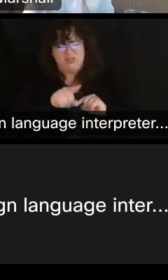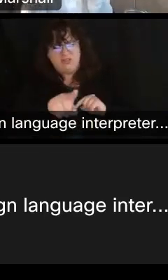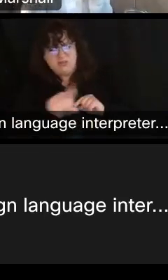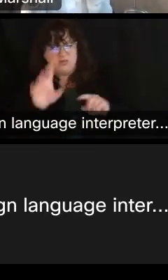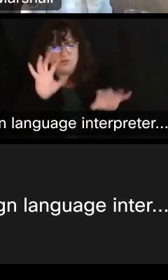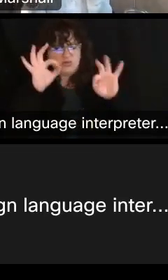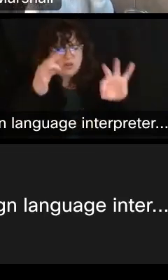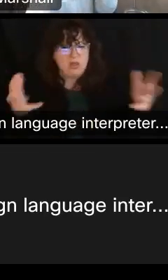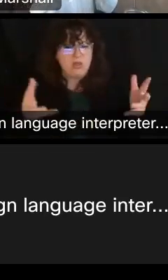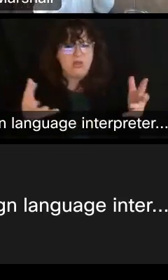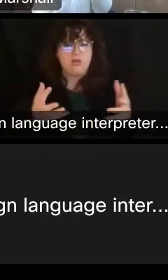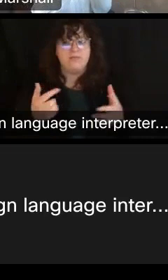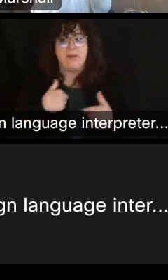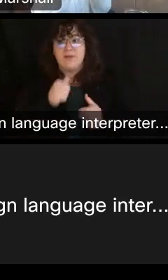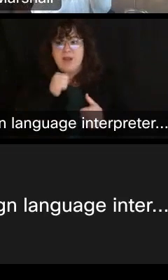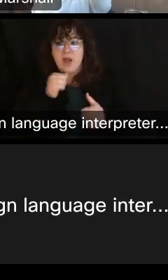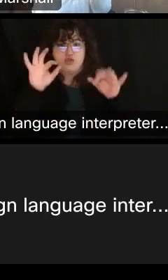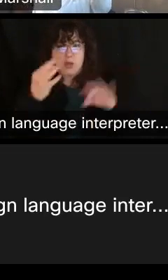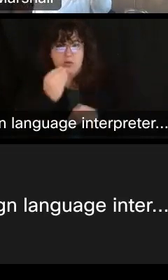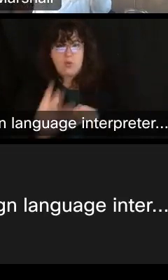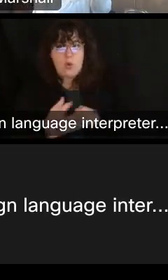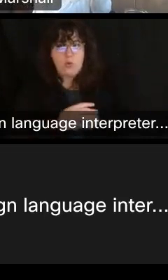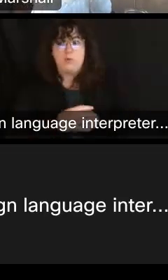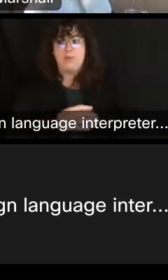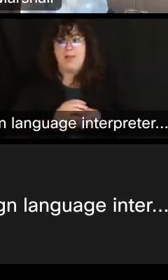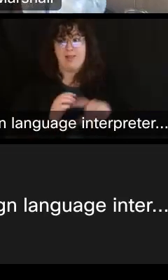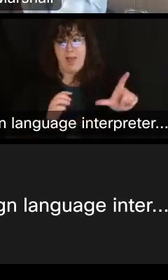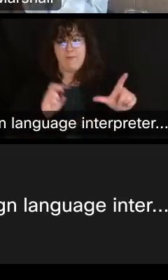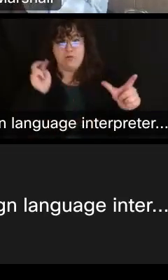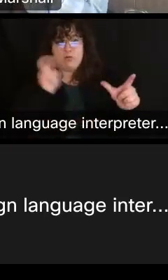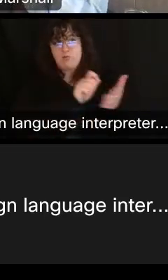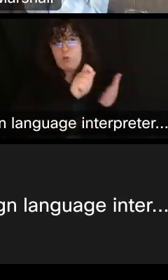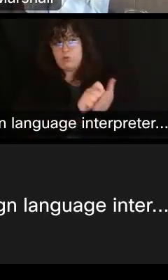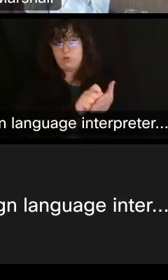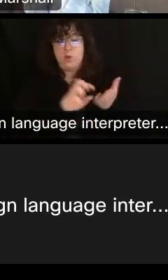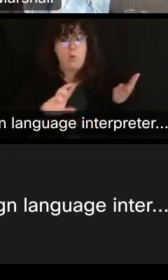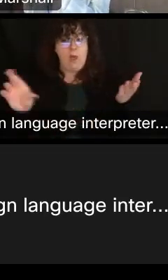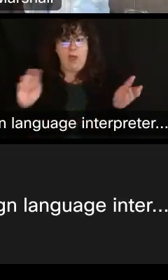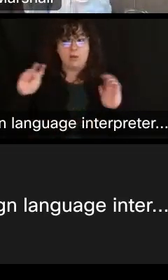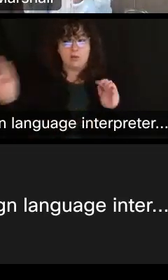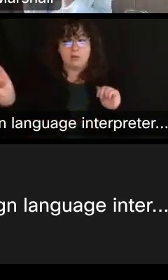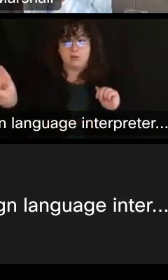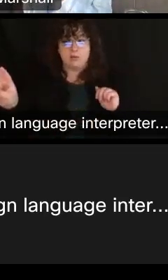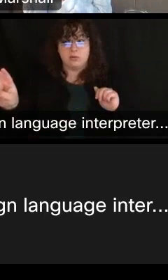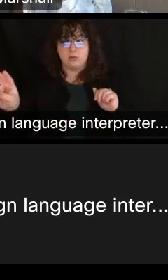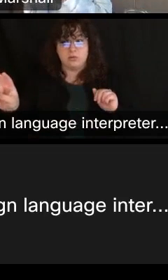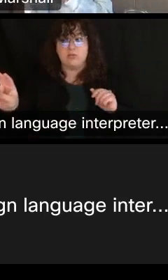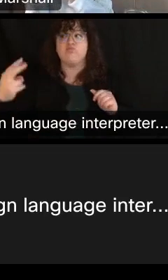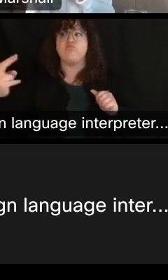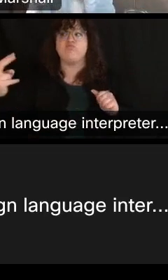I'm not distracted, on my left I'm going to be looking at some notes and on my right I might be getting notes that I need to be referencing with you,